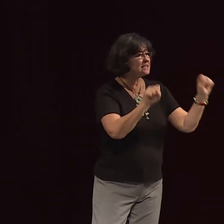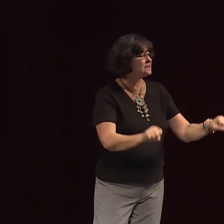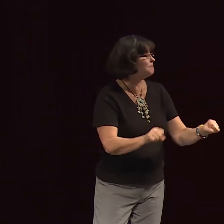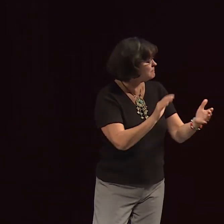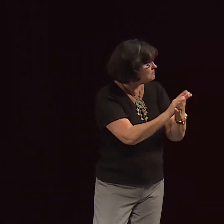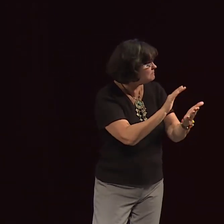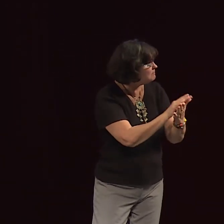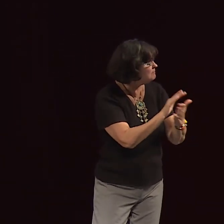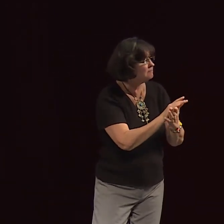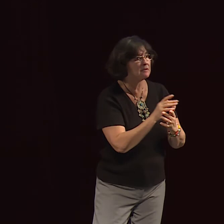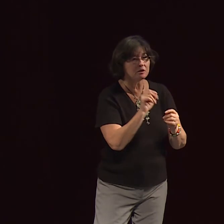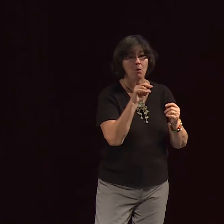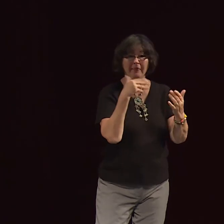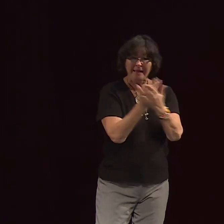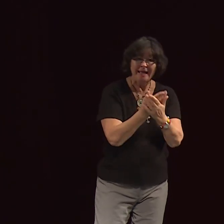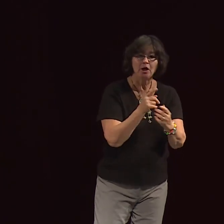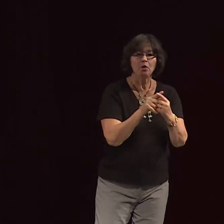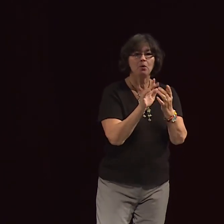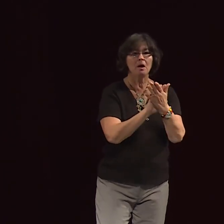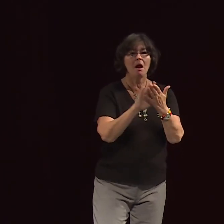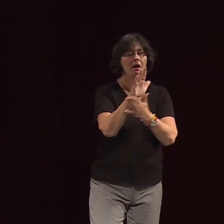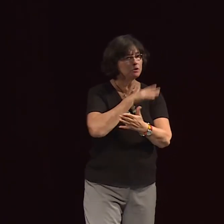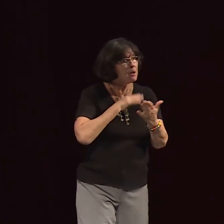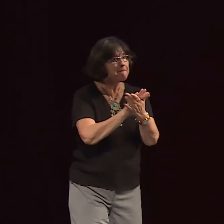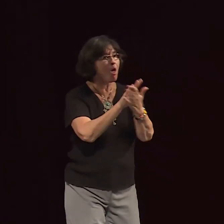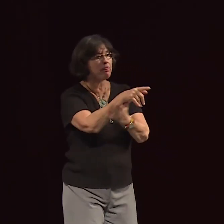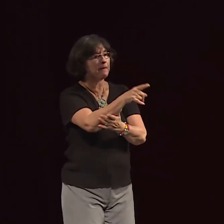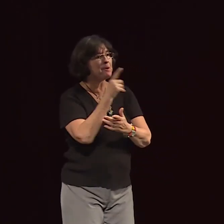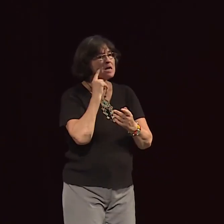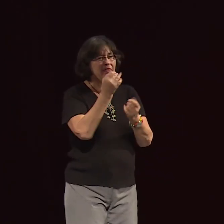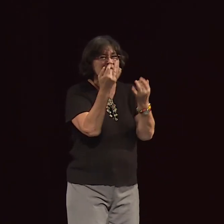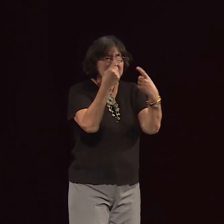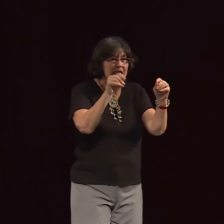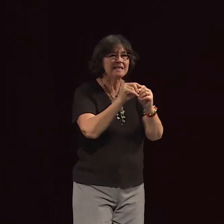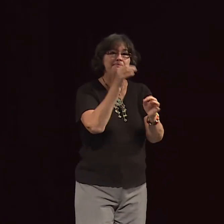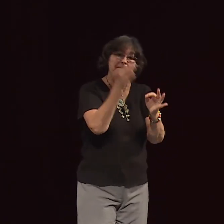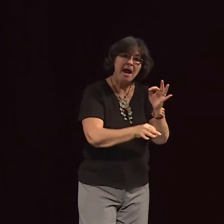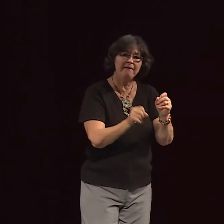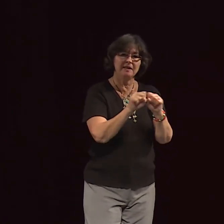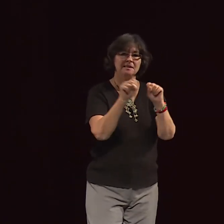And, again, this is a system-wide issue.